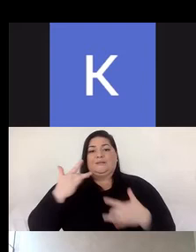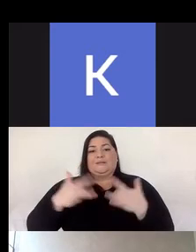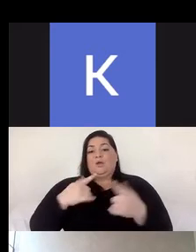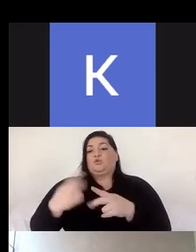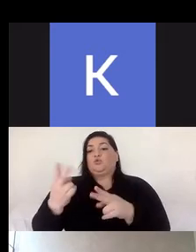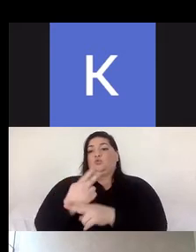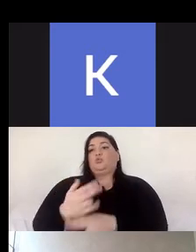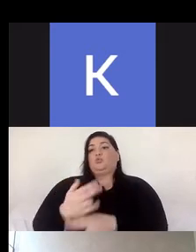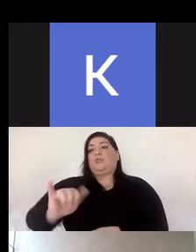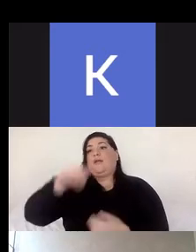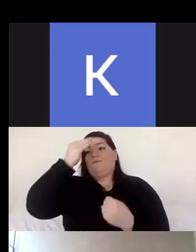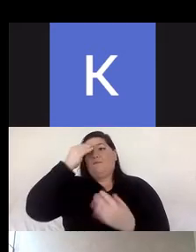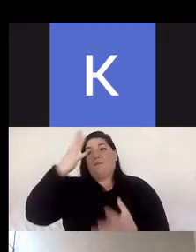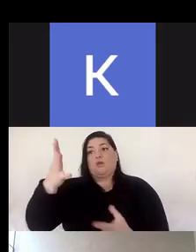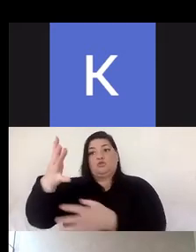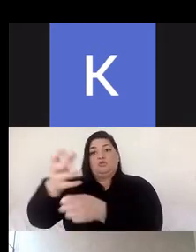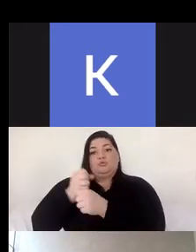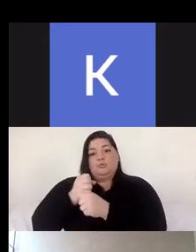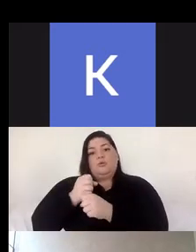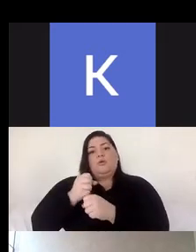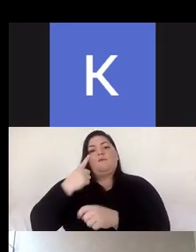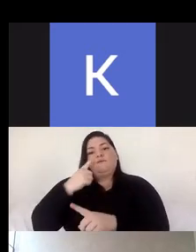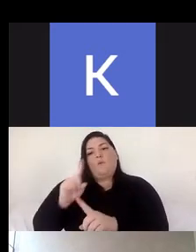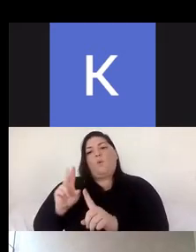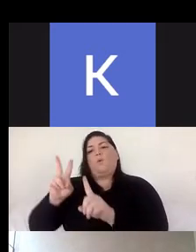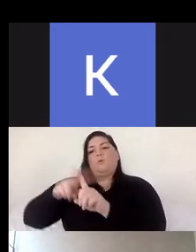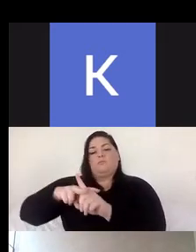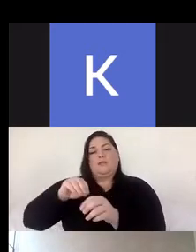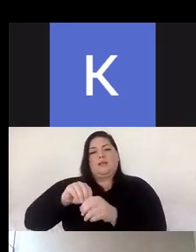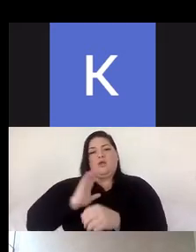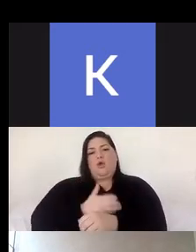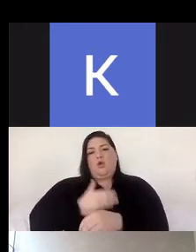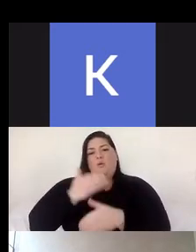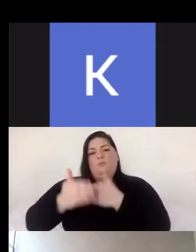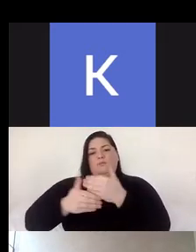in the implementation phase of our program moving forward.